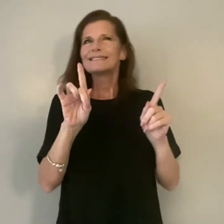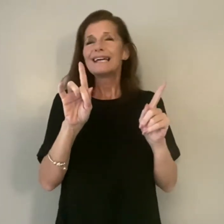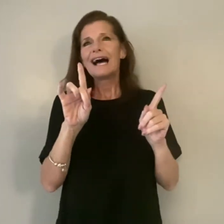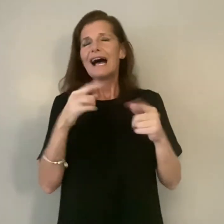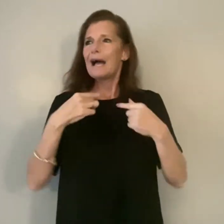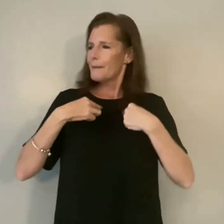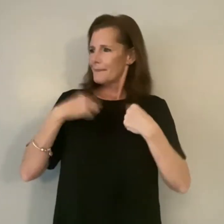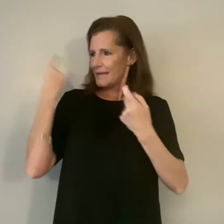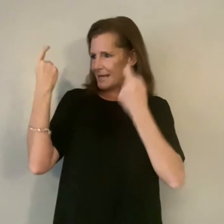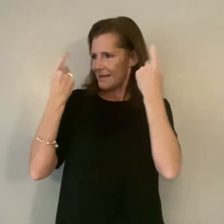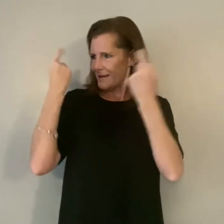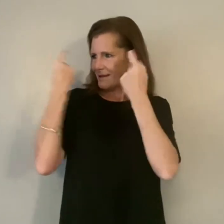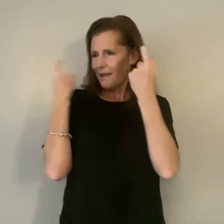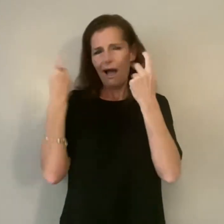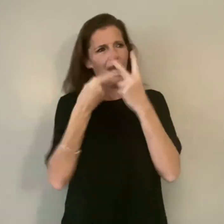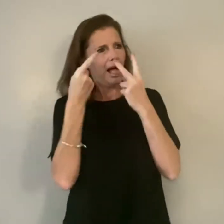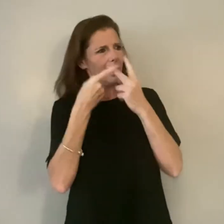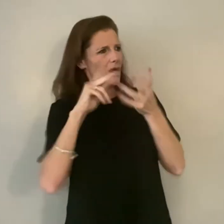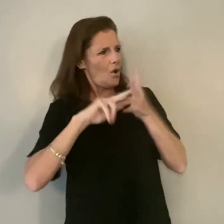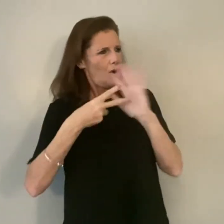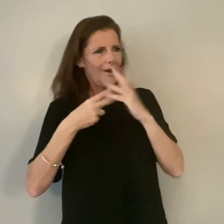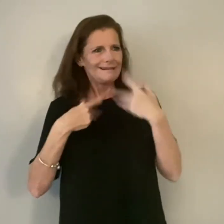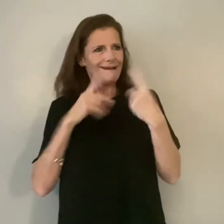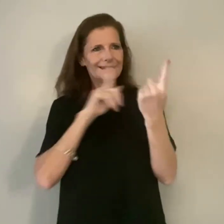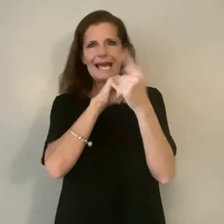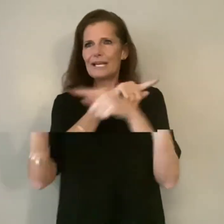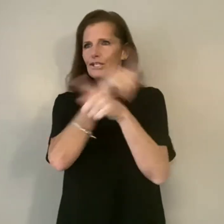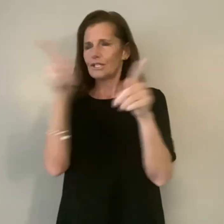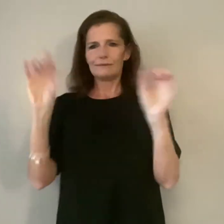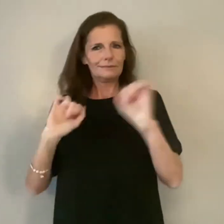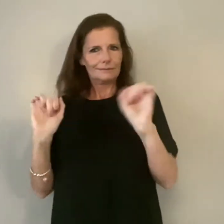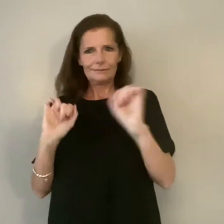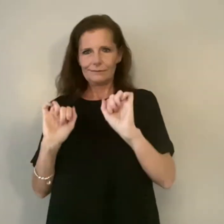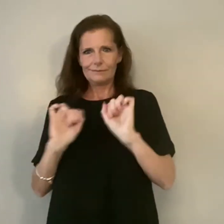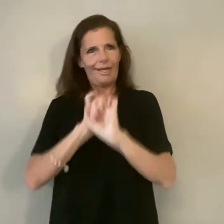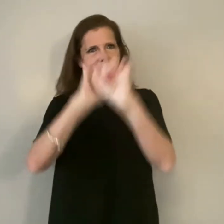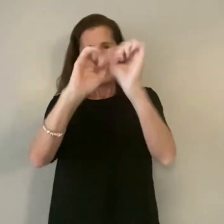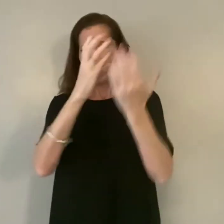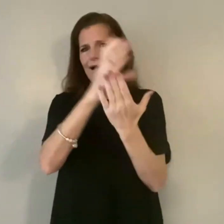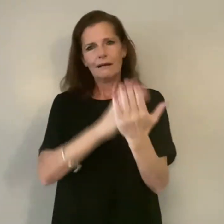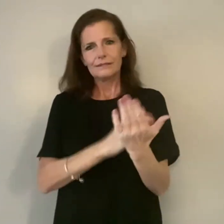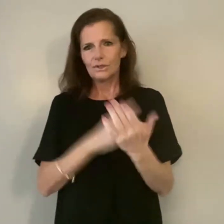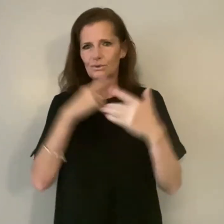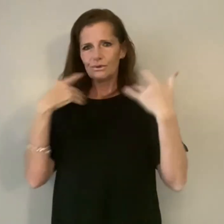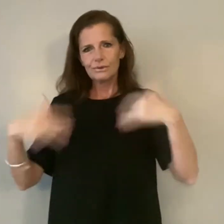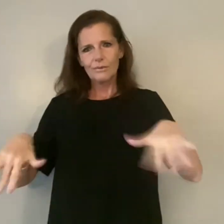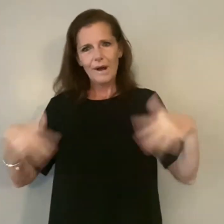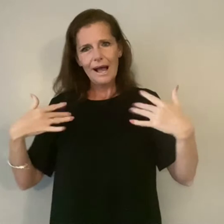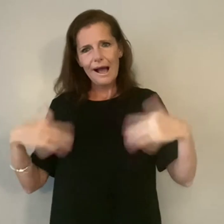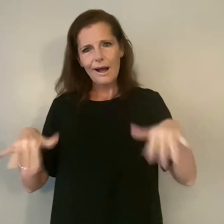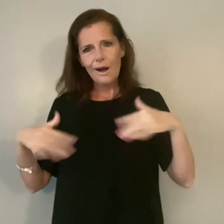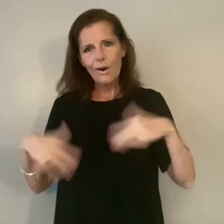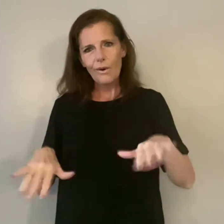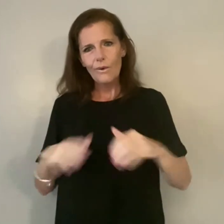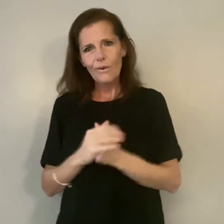and I can't think of any other organization that I've come across that has that in their constitution, which is phenomenal.